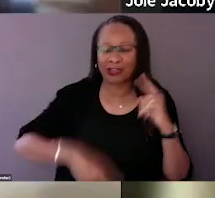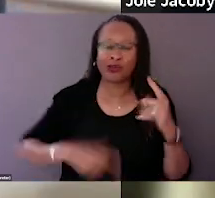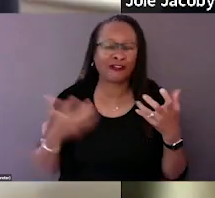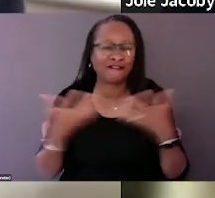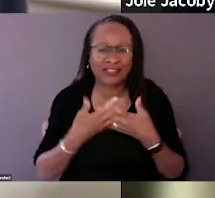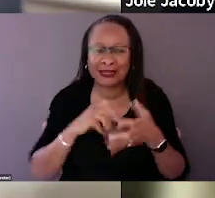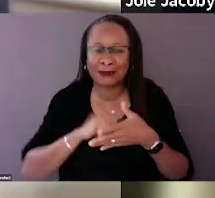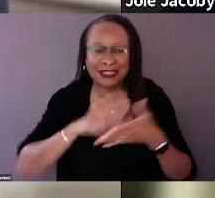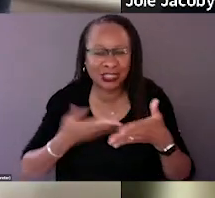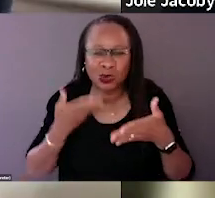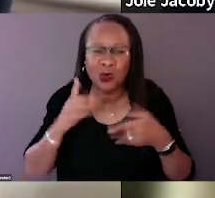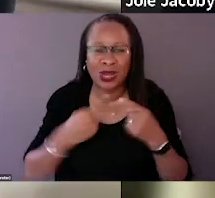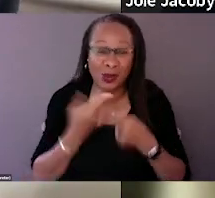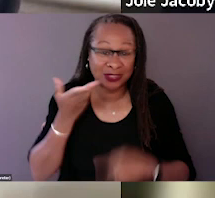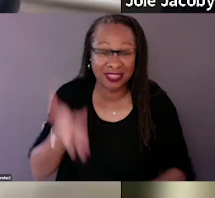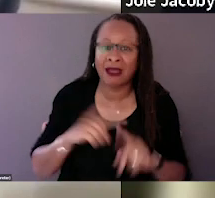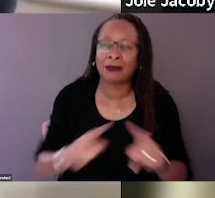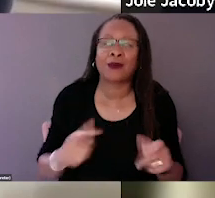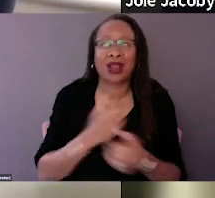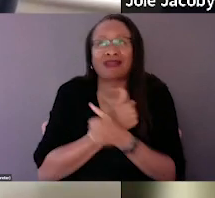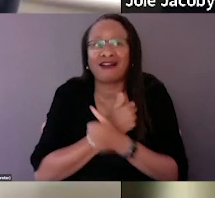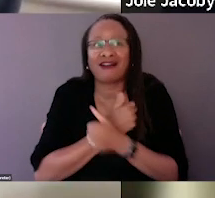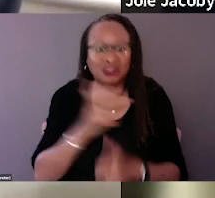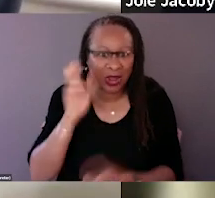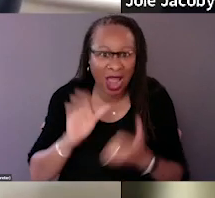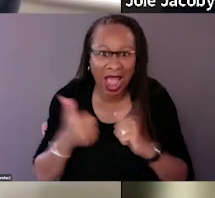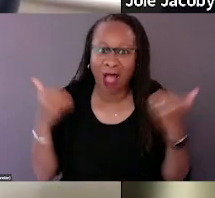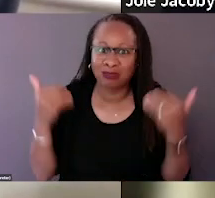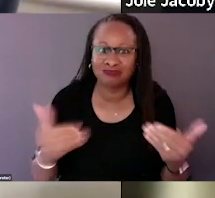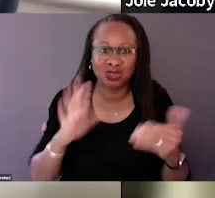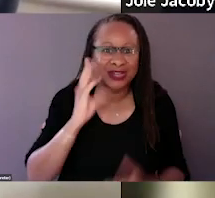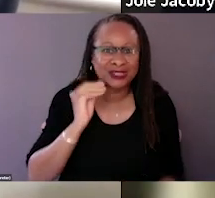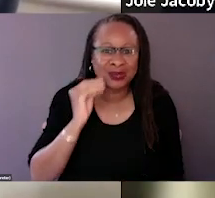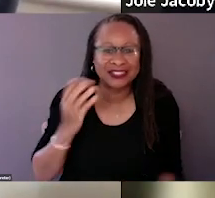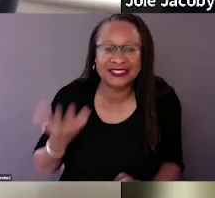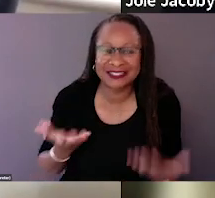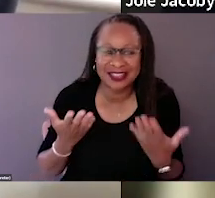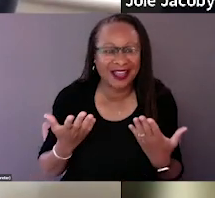but I would love to hear how it went for you. What was your experience at South by?